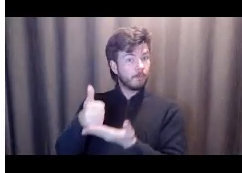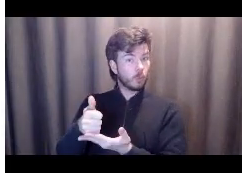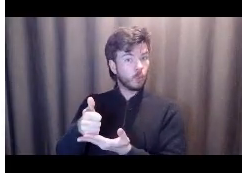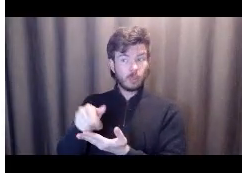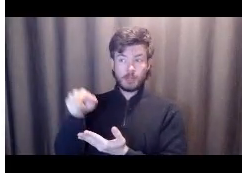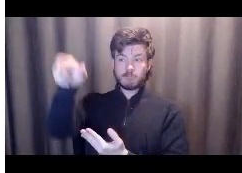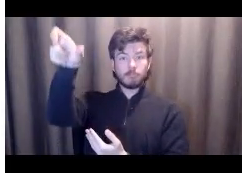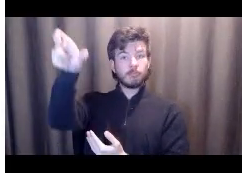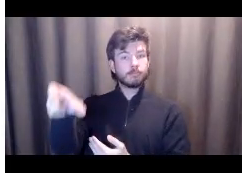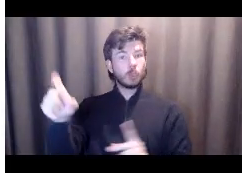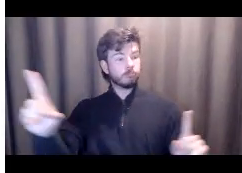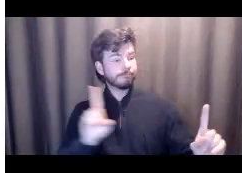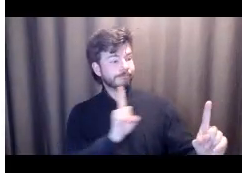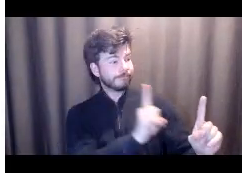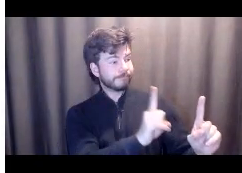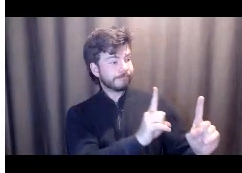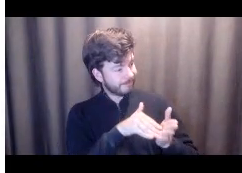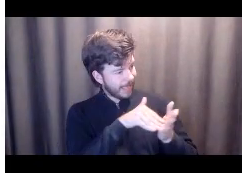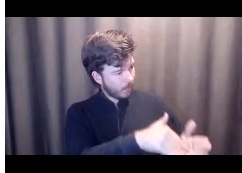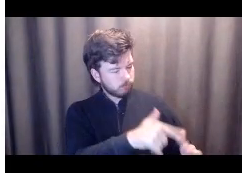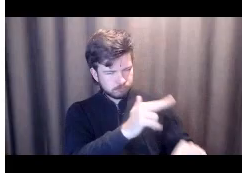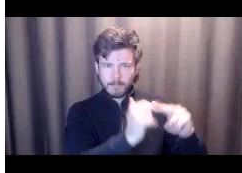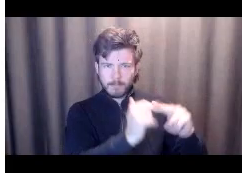confidence to self-manage.